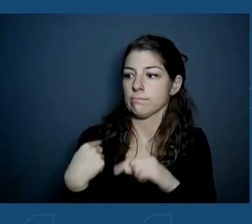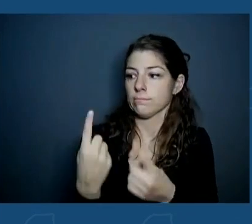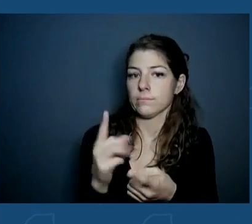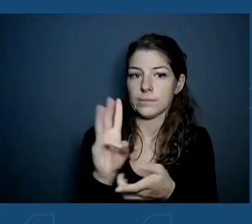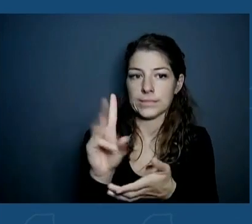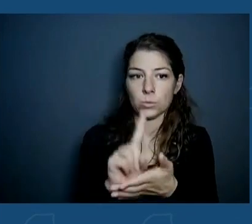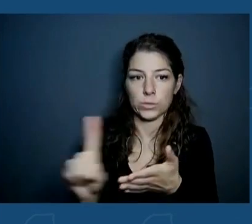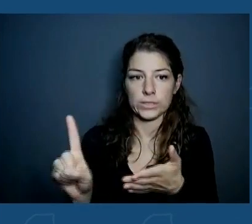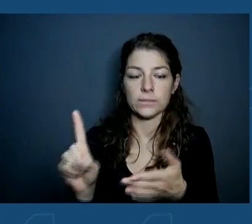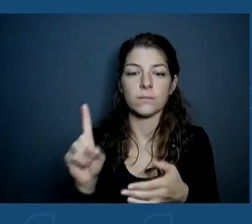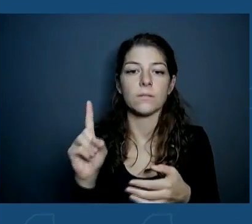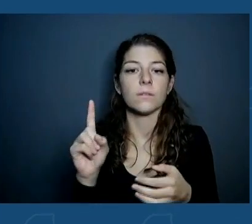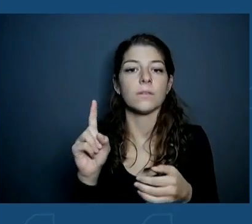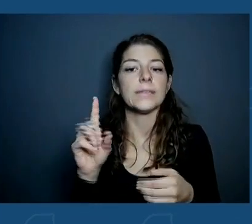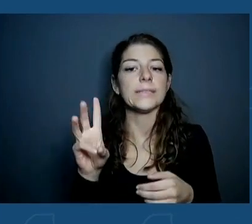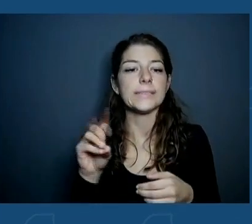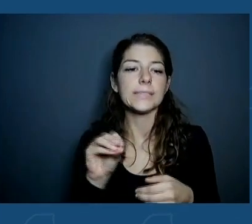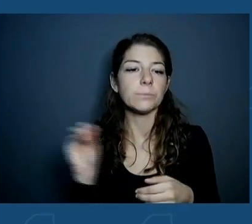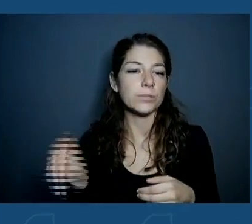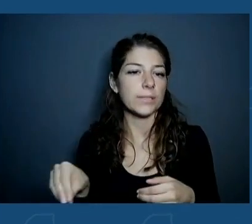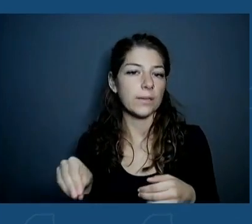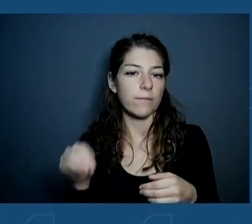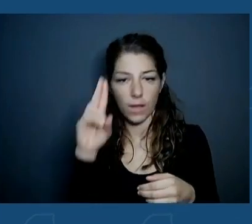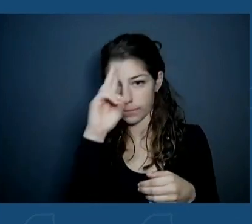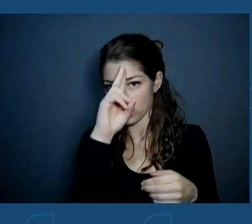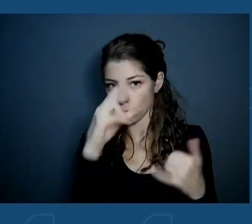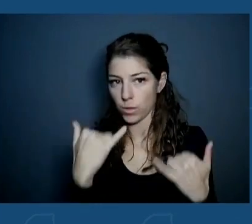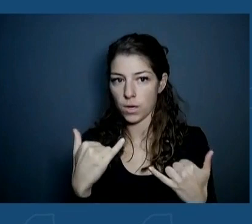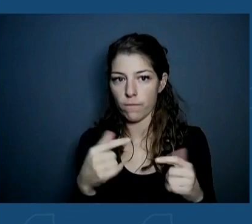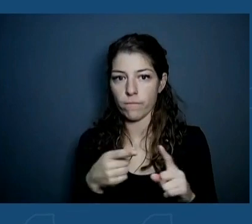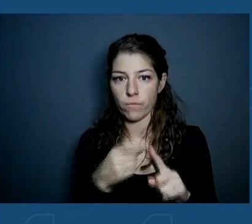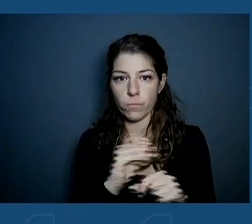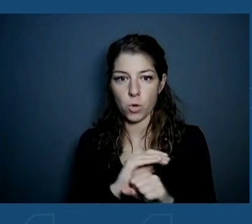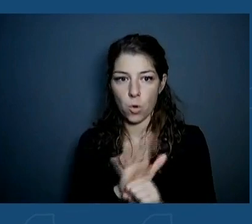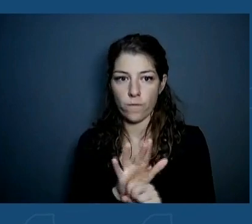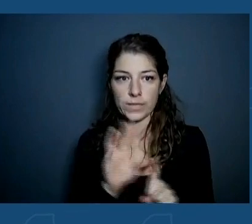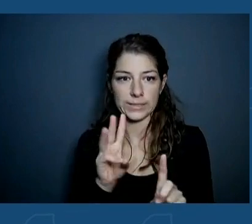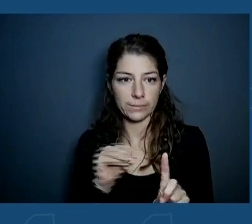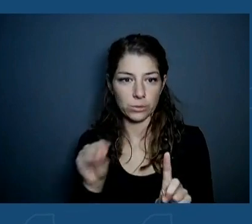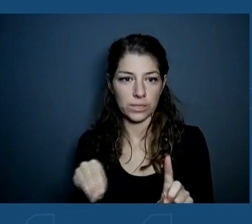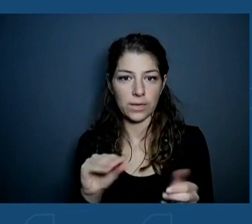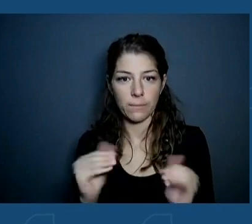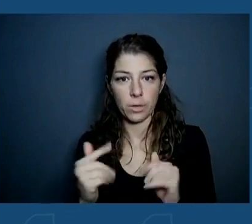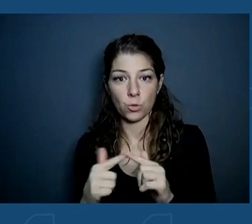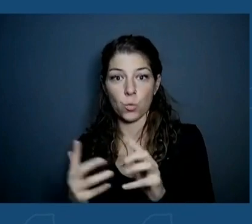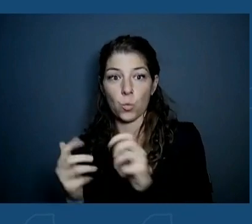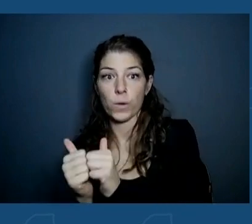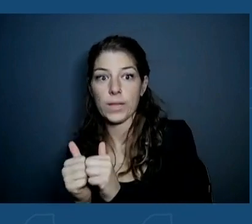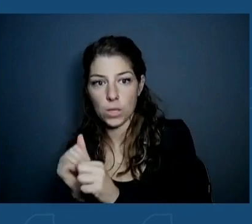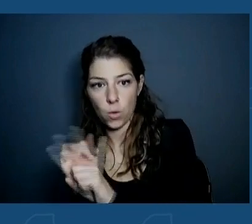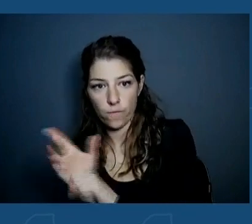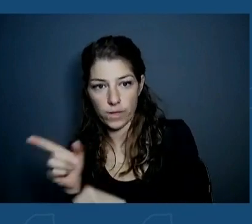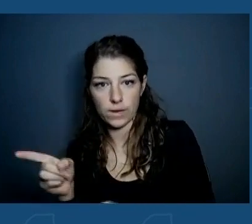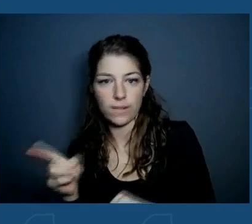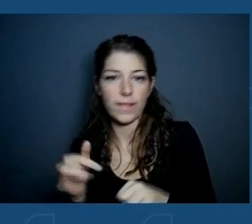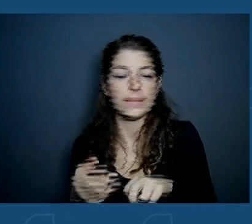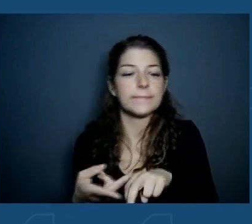WE WILL MAKE THE PROGRESS WE NEED. I DO NOT HAVE THE TOTAL NUMBER, BUT RATES HAVE BEEN